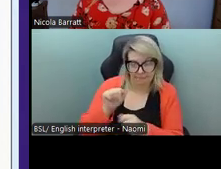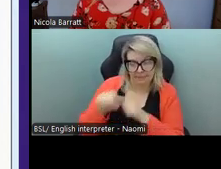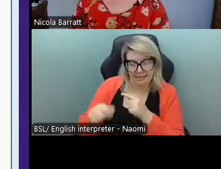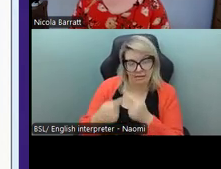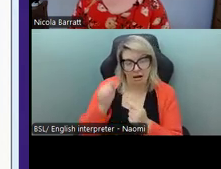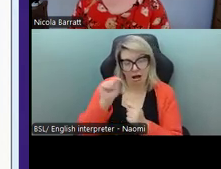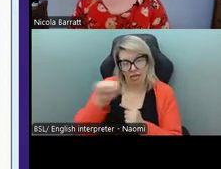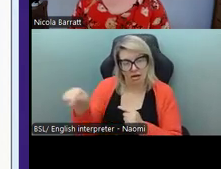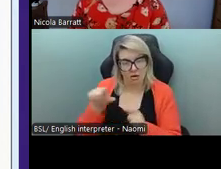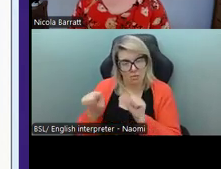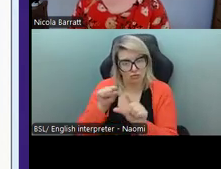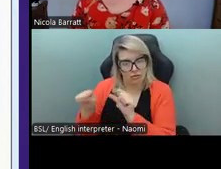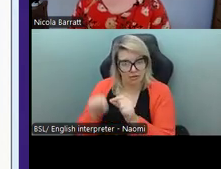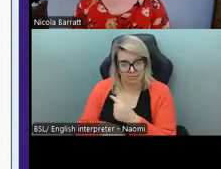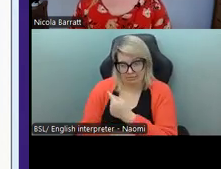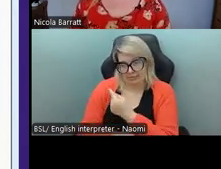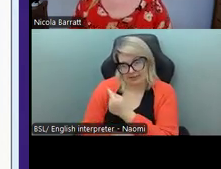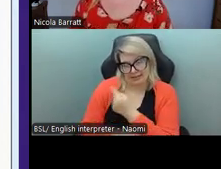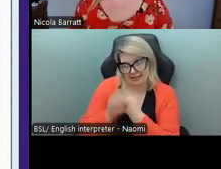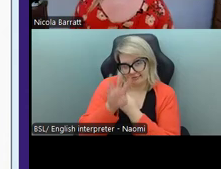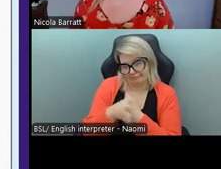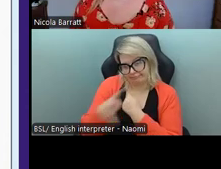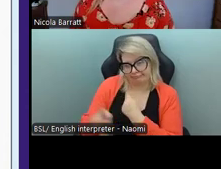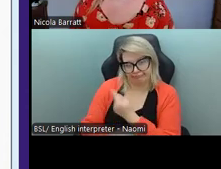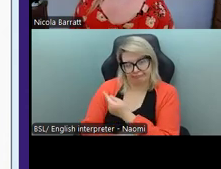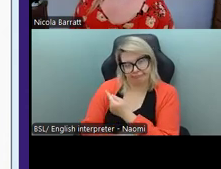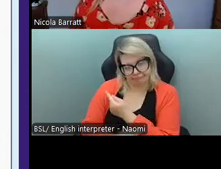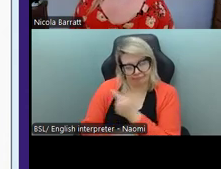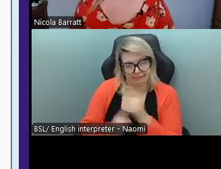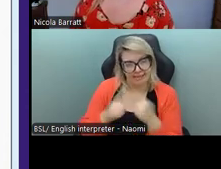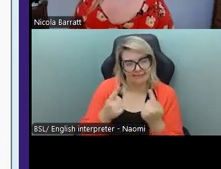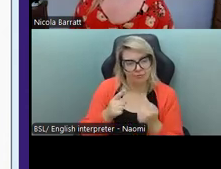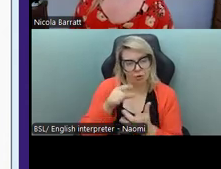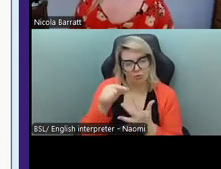This chart from Buffer shows the different platforms and their engagement rates.